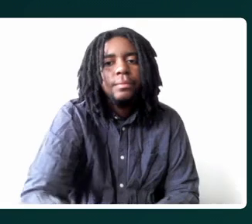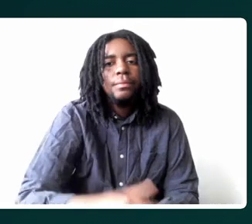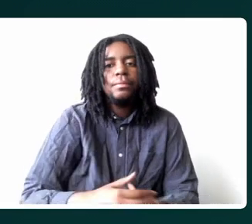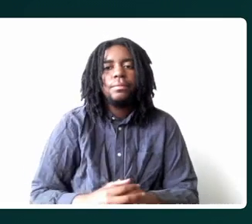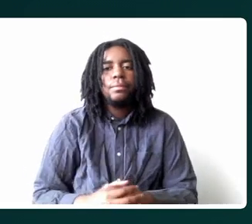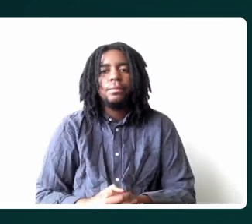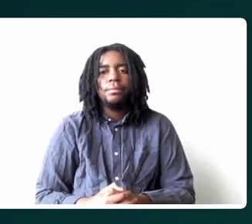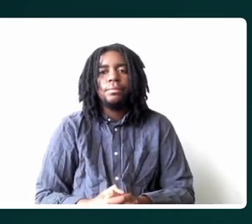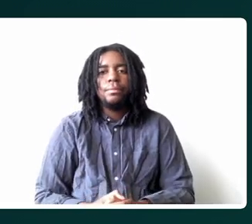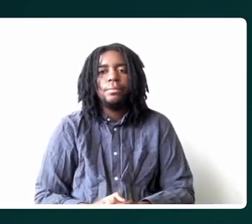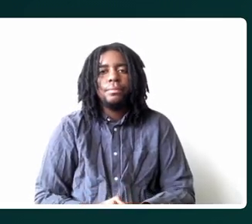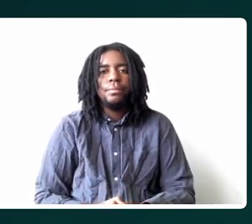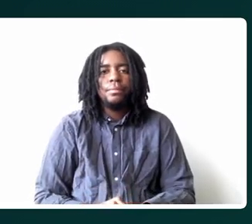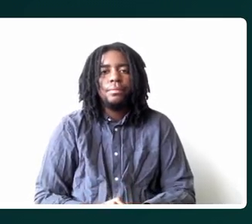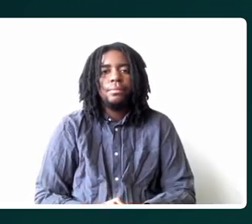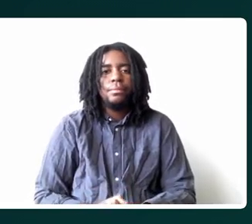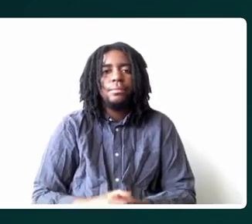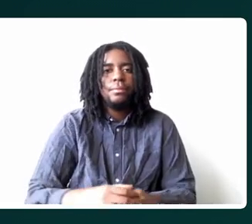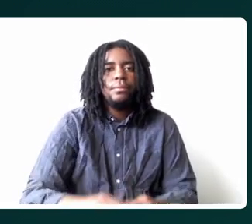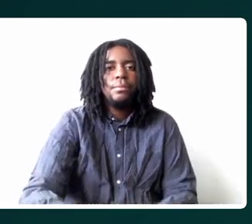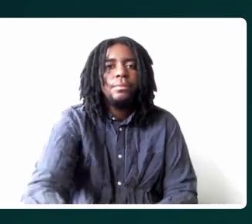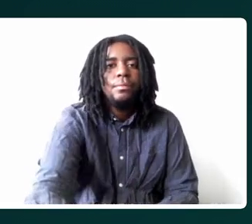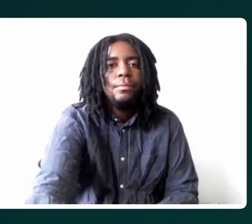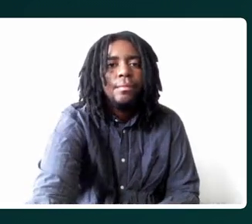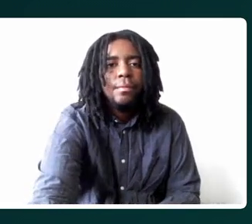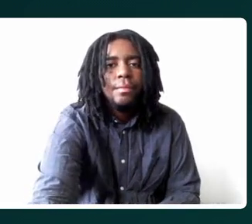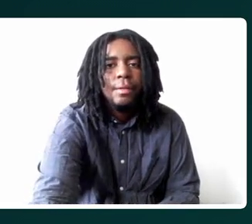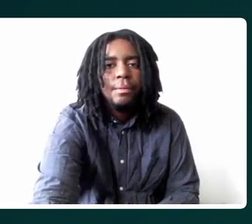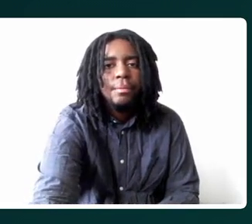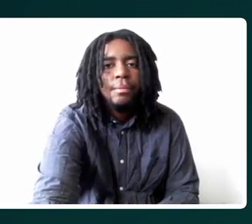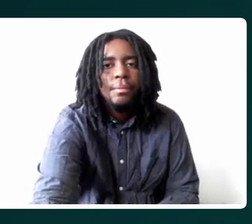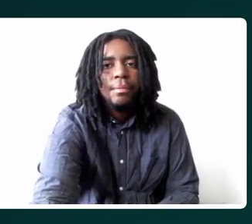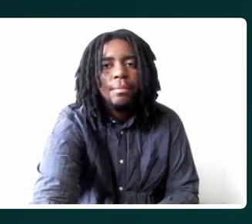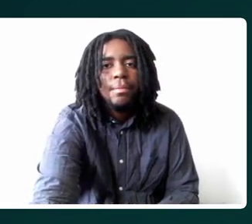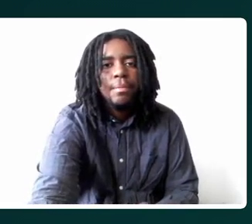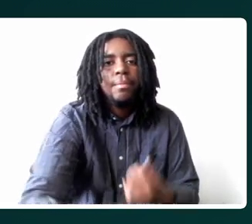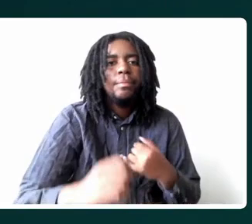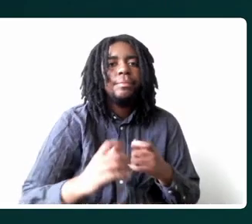here? What happened before this that would cause them to flee? And then what is going to happen